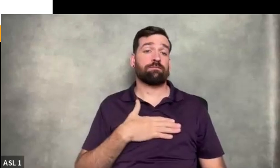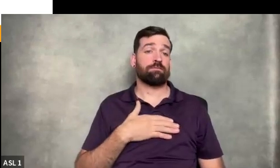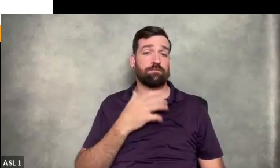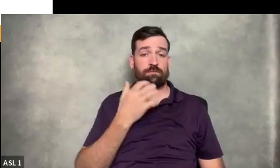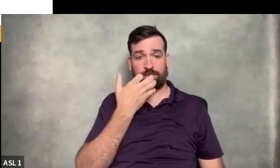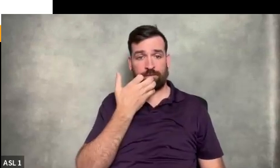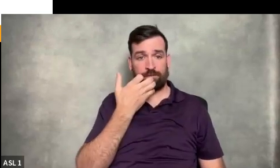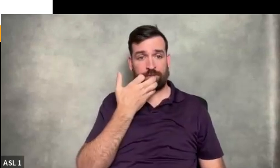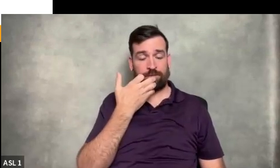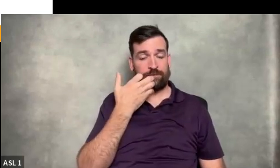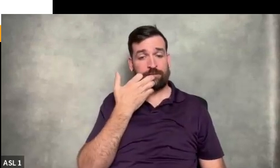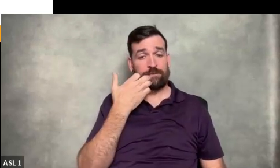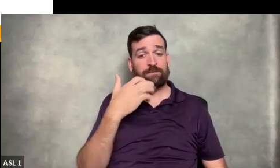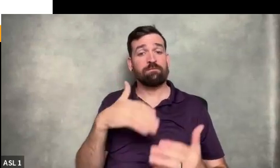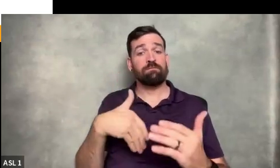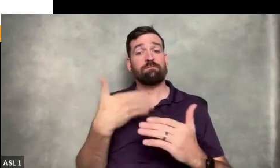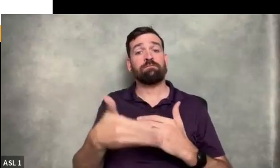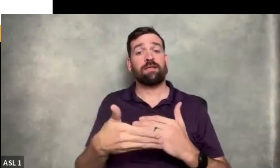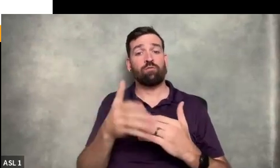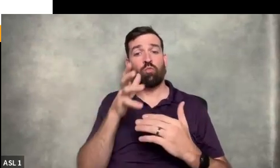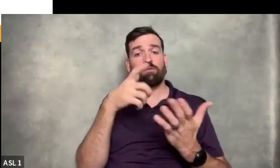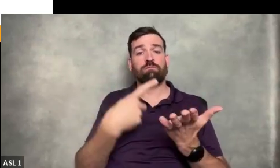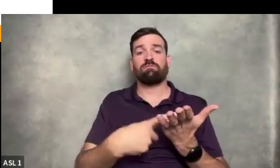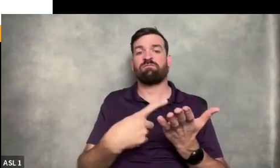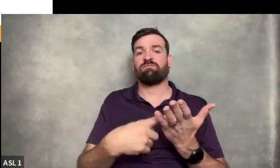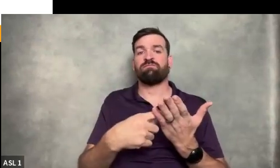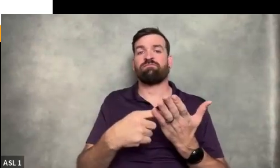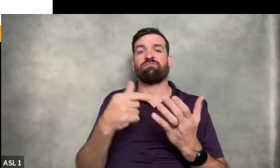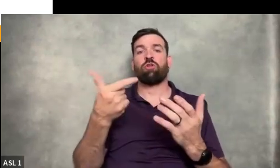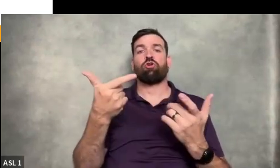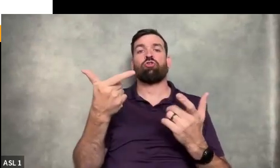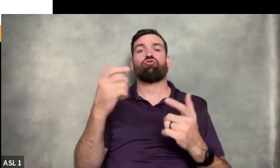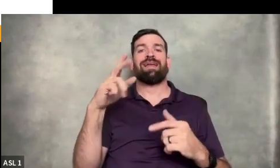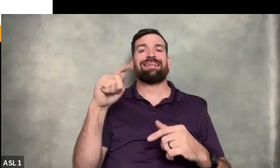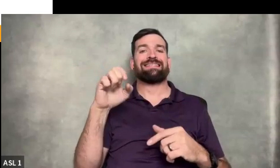The next key topic area that I will discuss is the greatest economic need and greatest